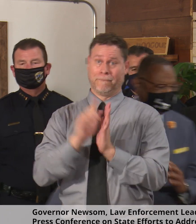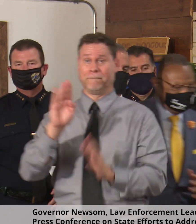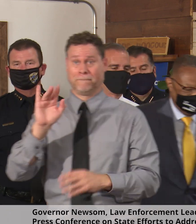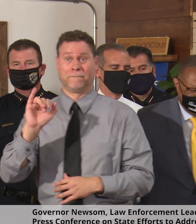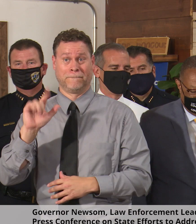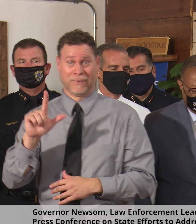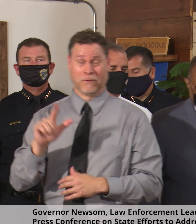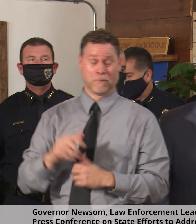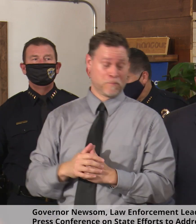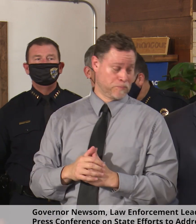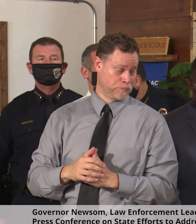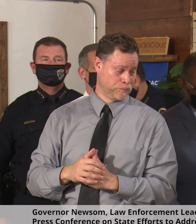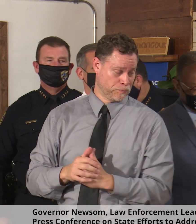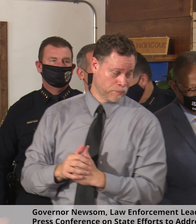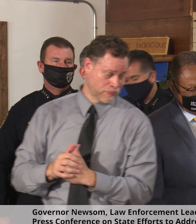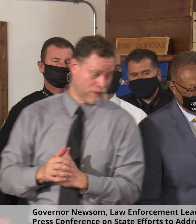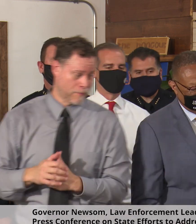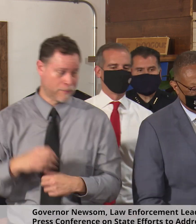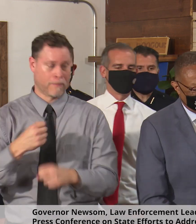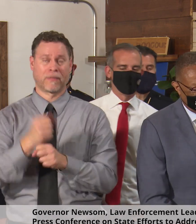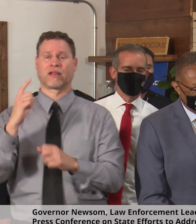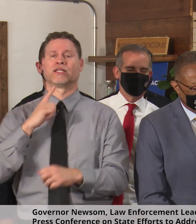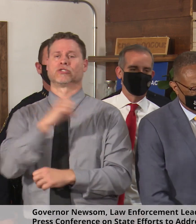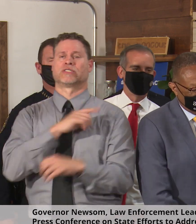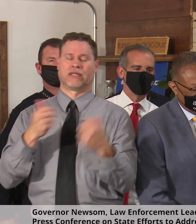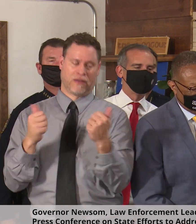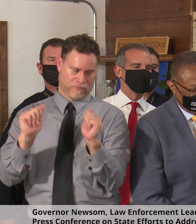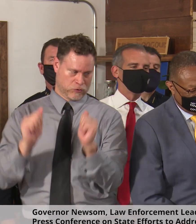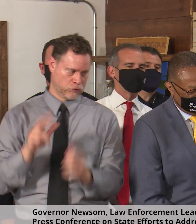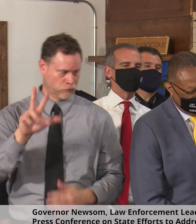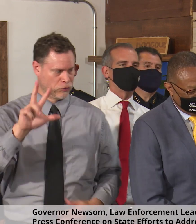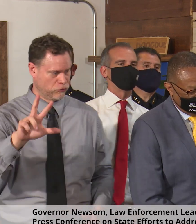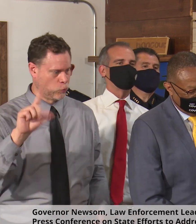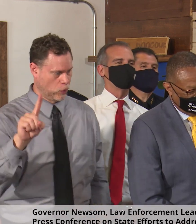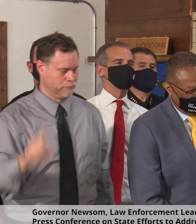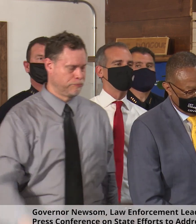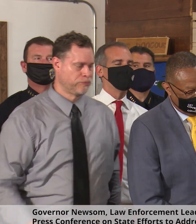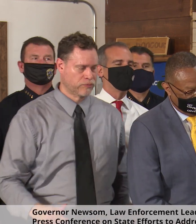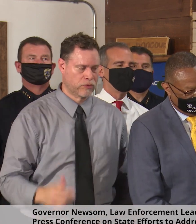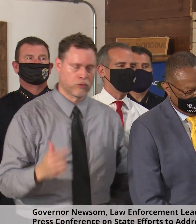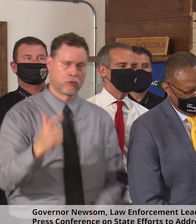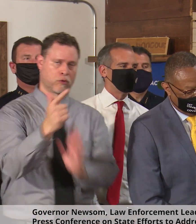and and make this legislative effort 331 the law in the state of California